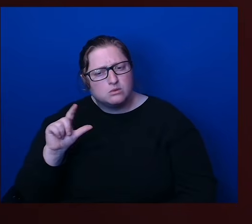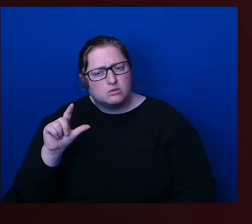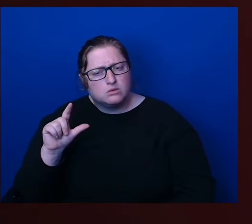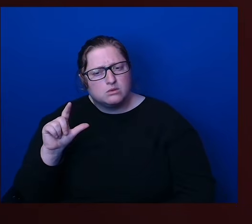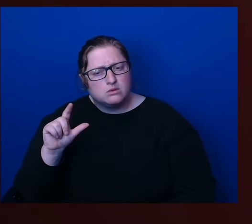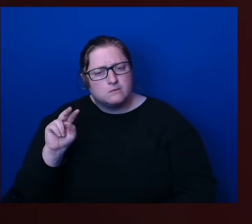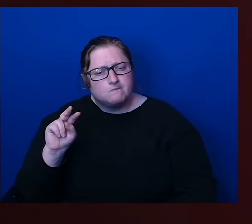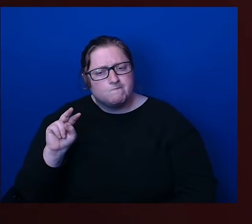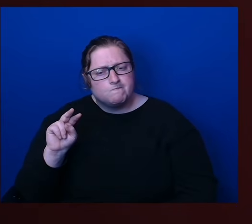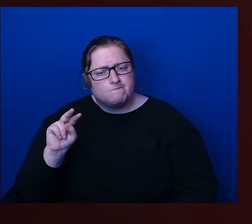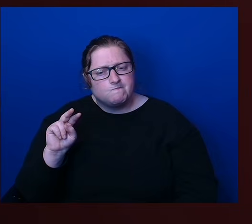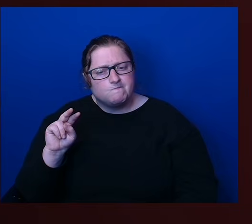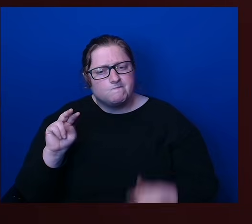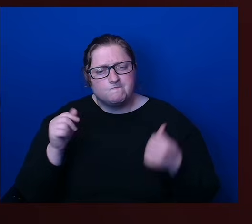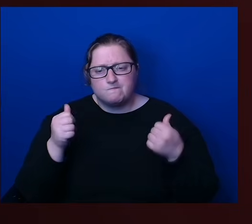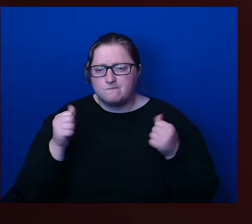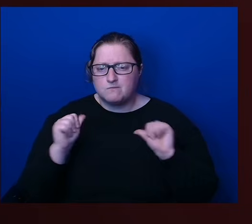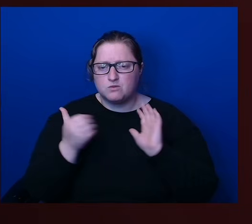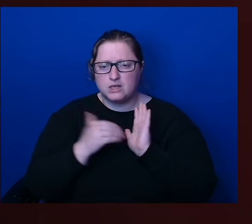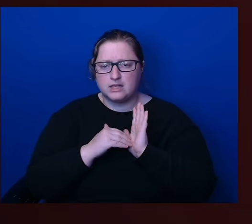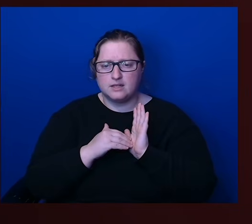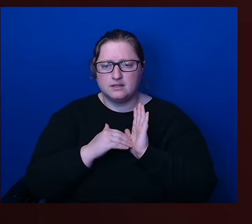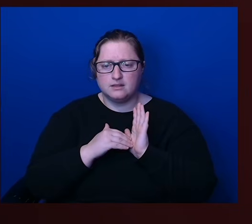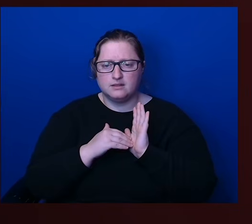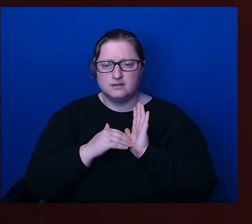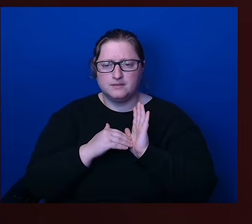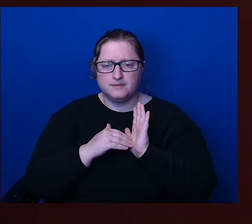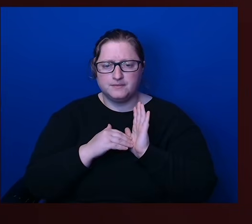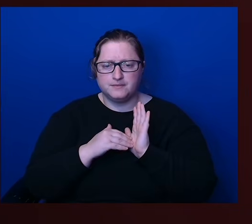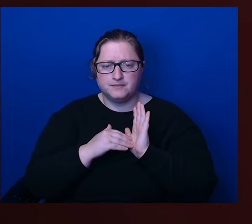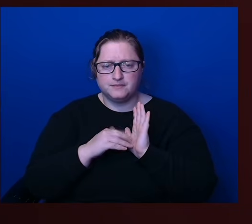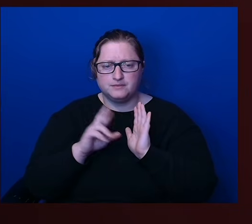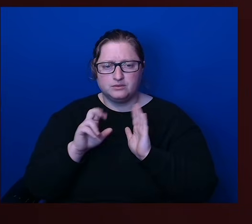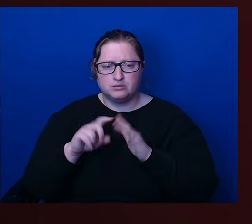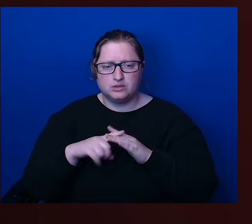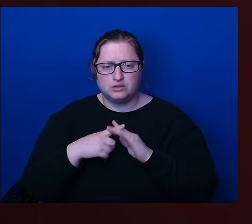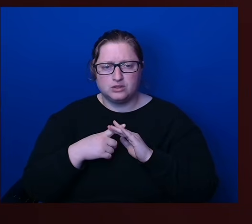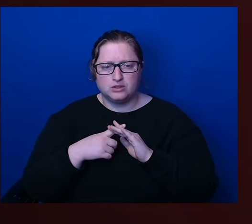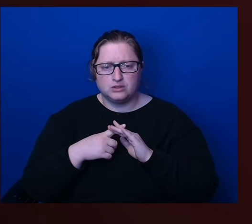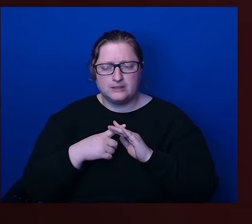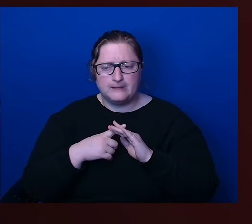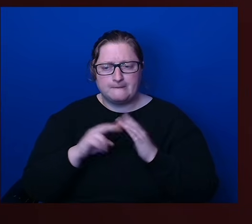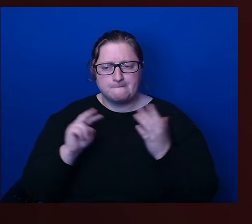Restart. Doesn't show me my tools.